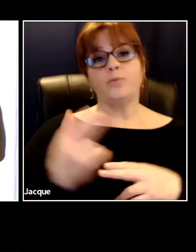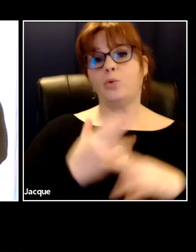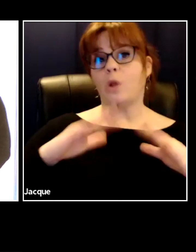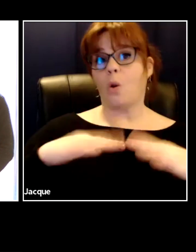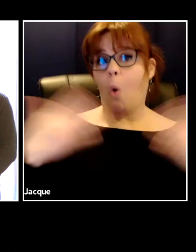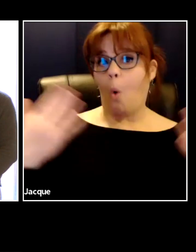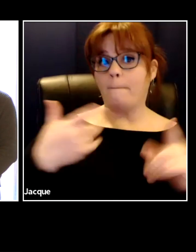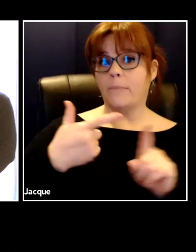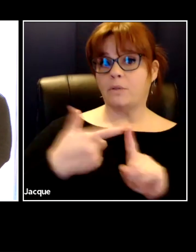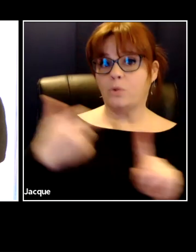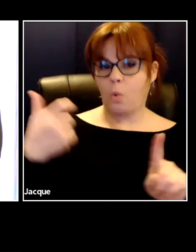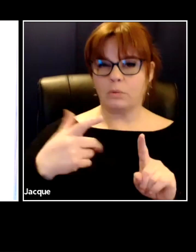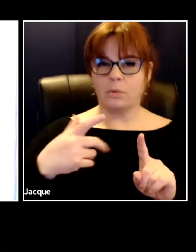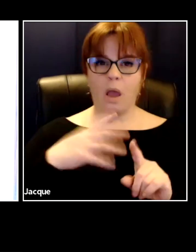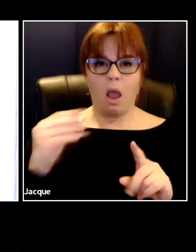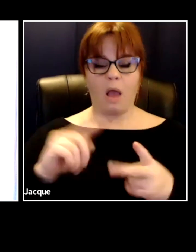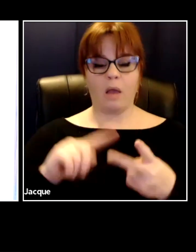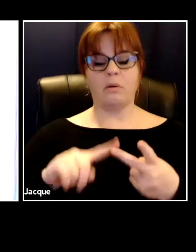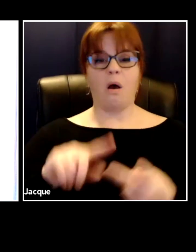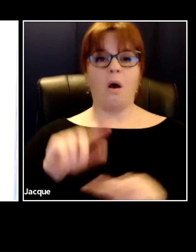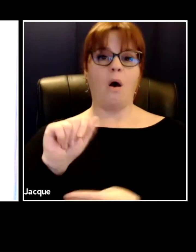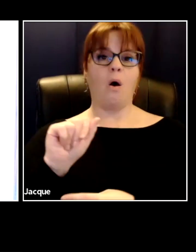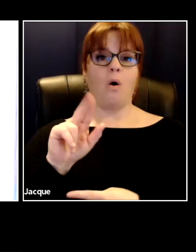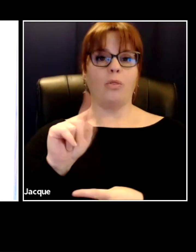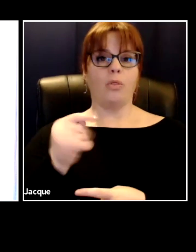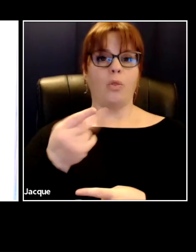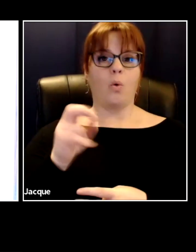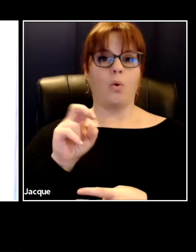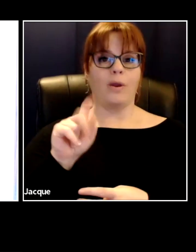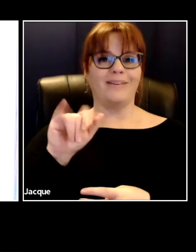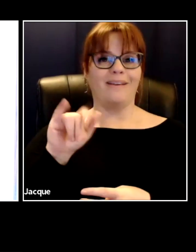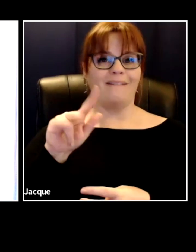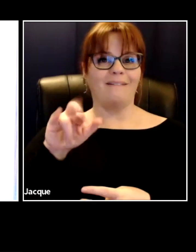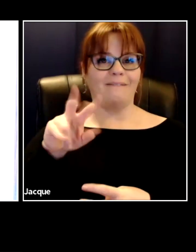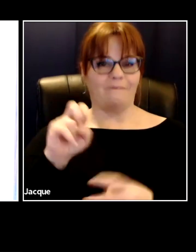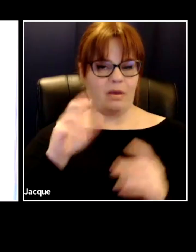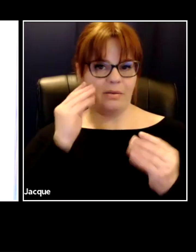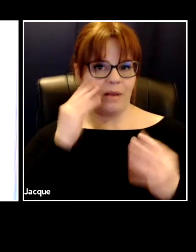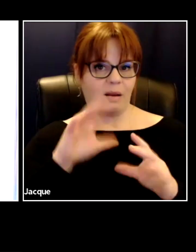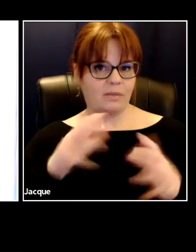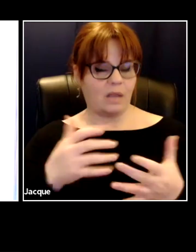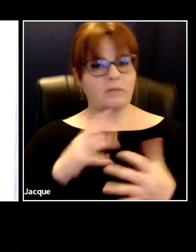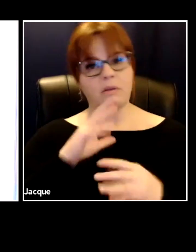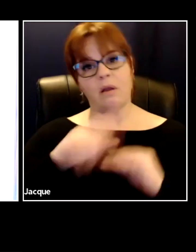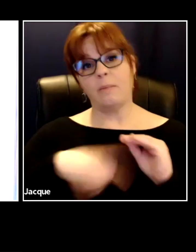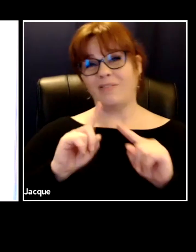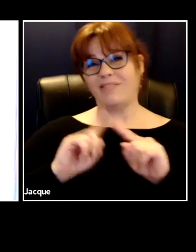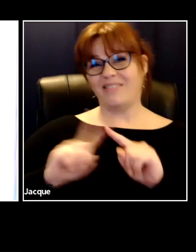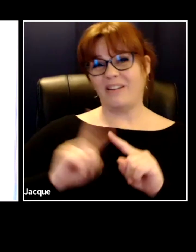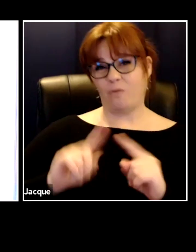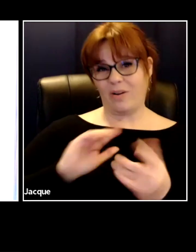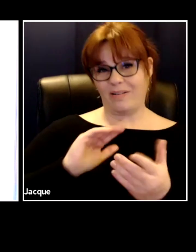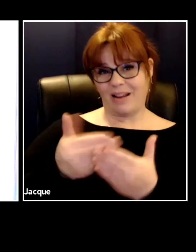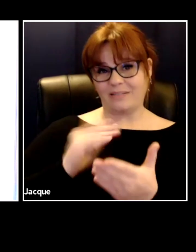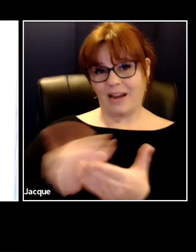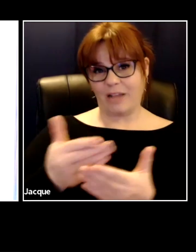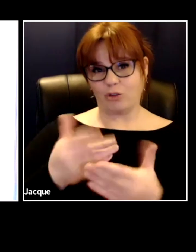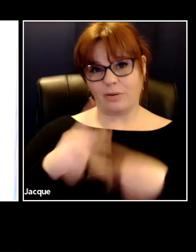and um a authoritative data sets, thinking about um different destination types like food access,